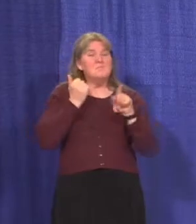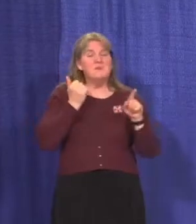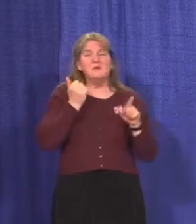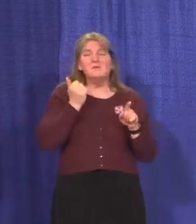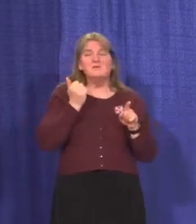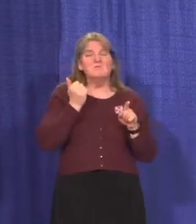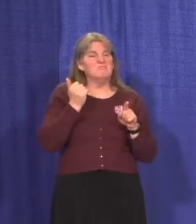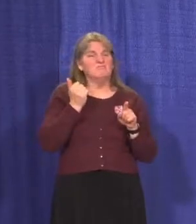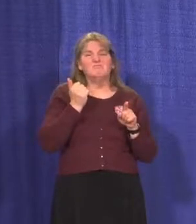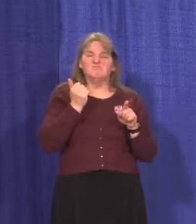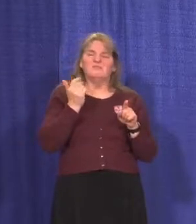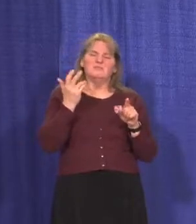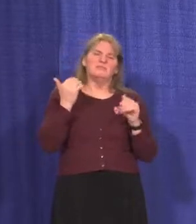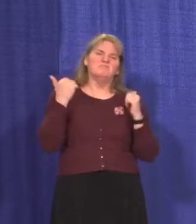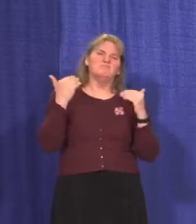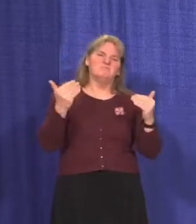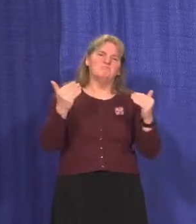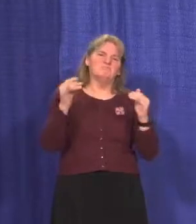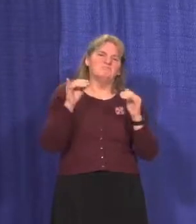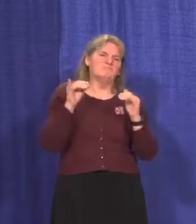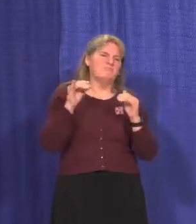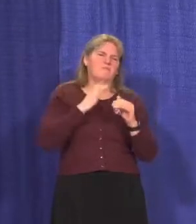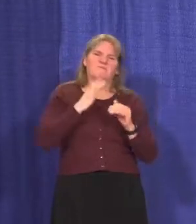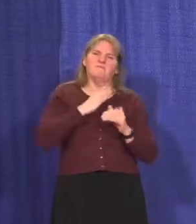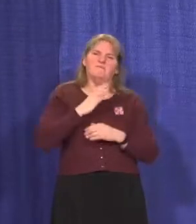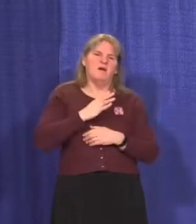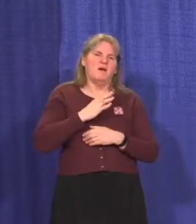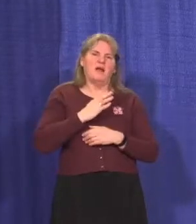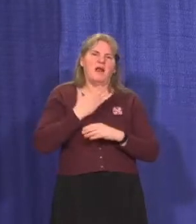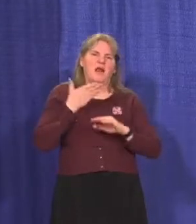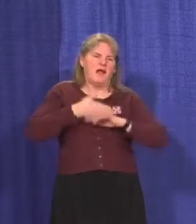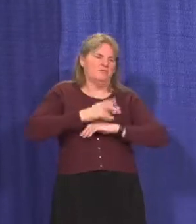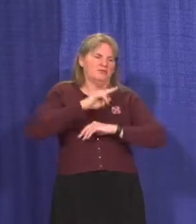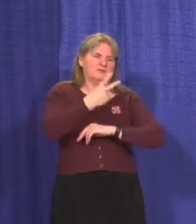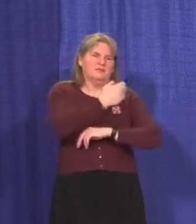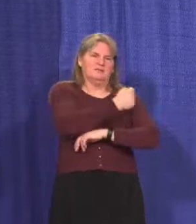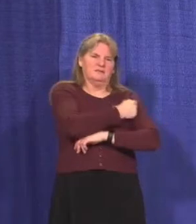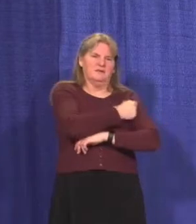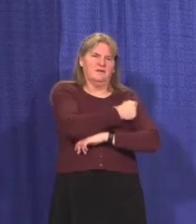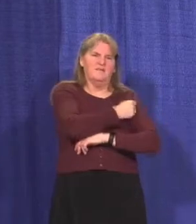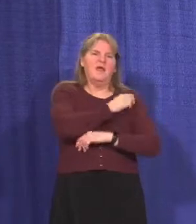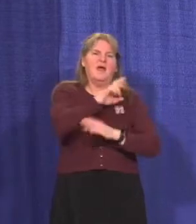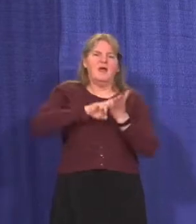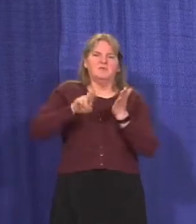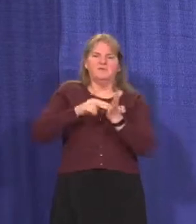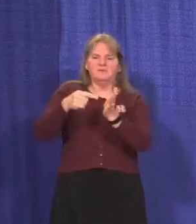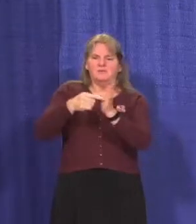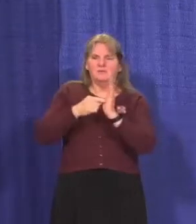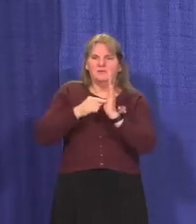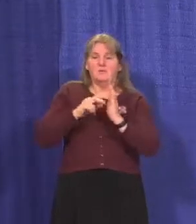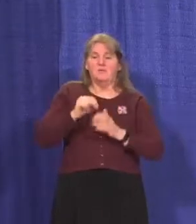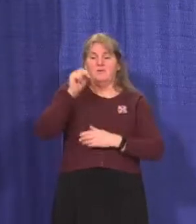fine.